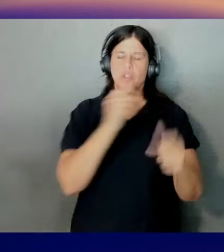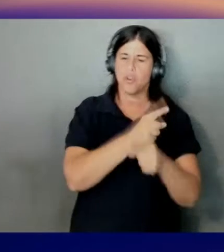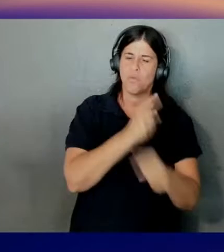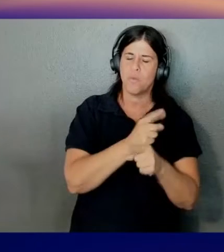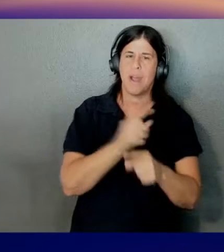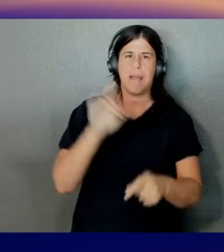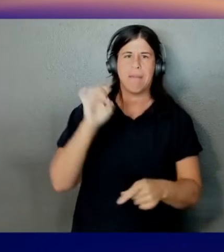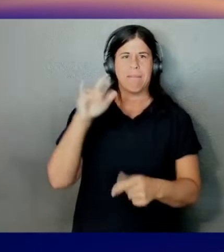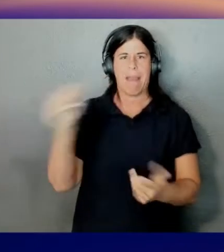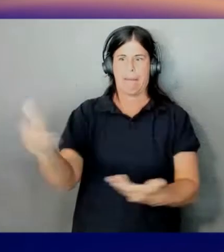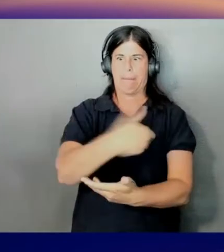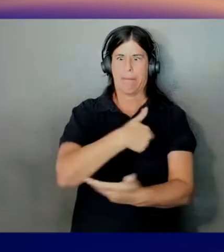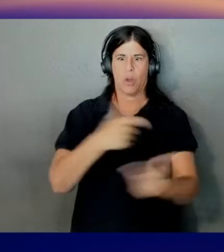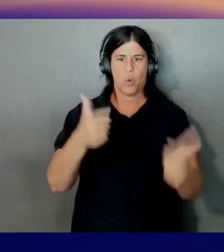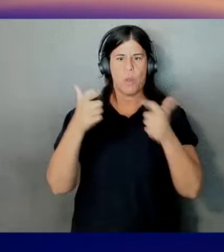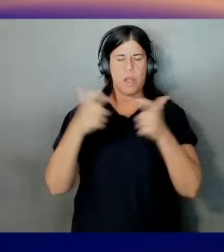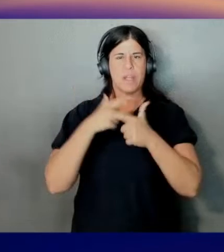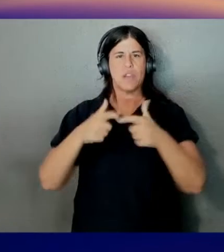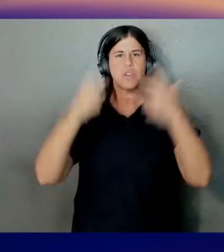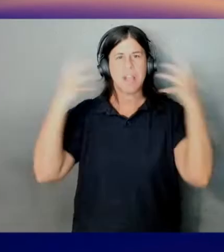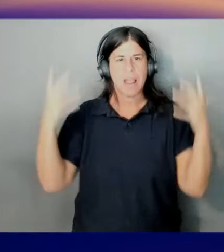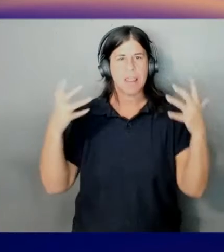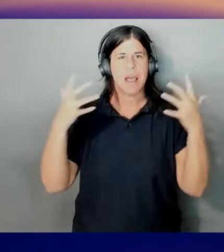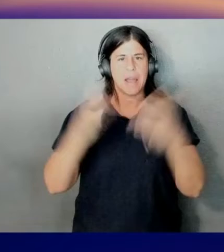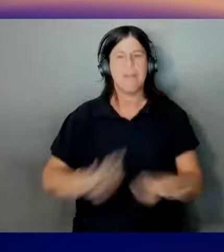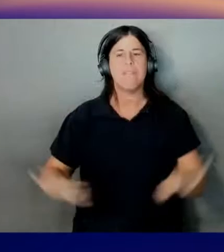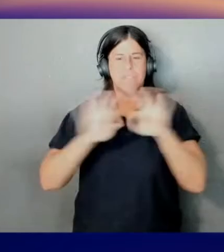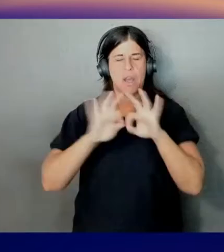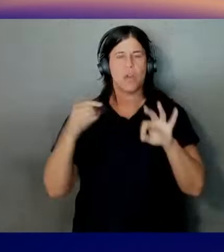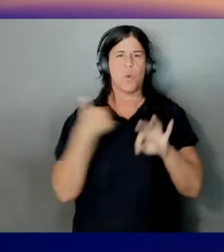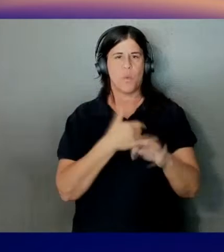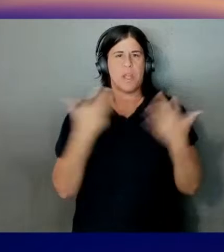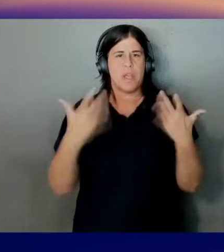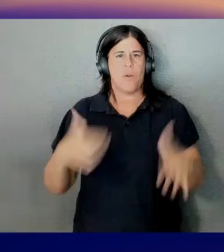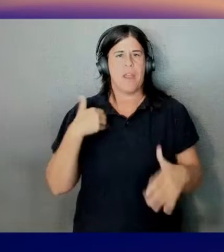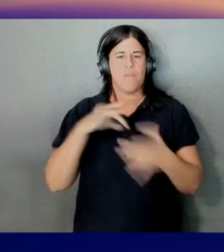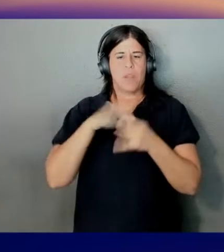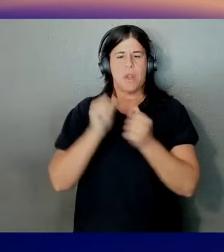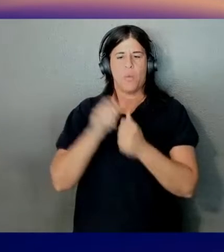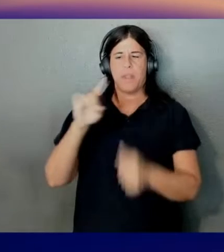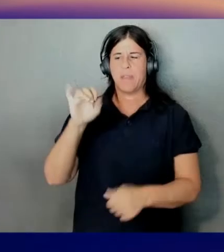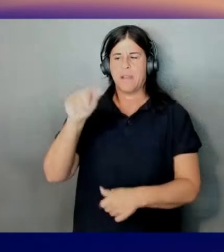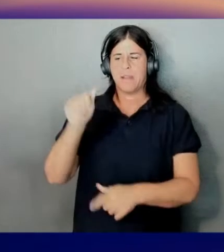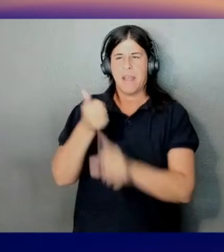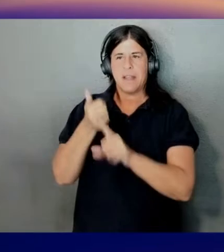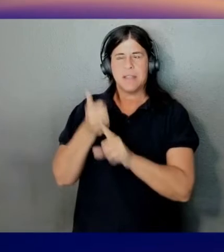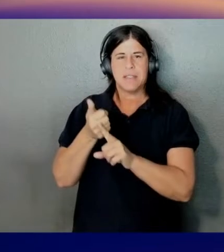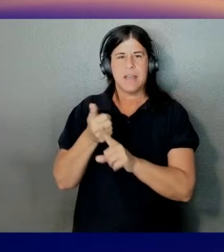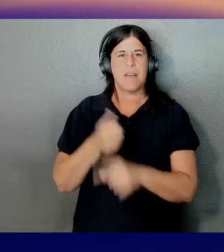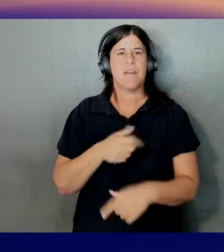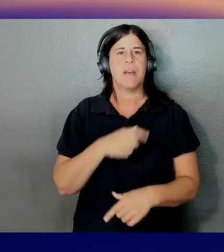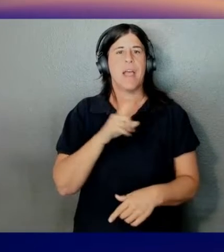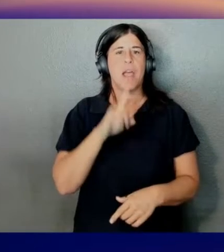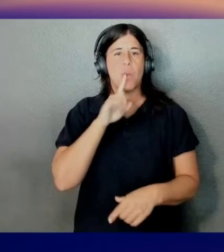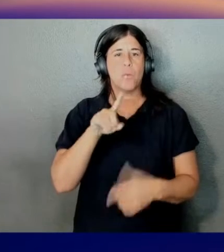Incredible amount of value we can get out of the data and the way to go about it is by using machine learning.